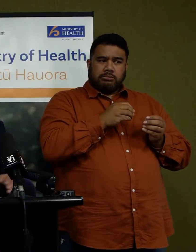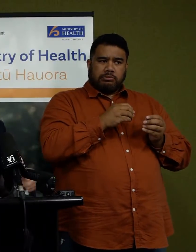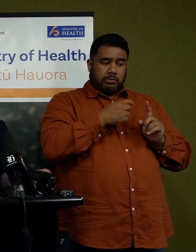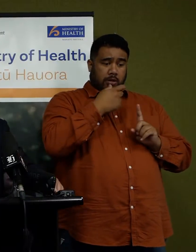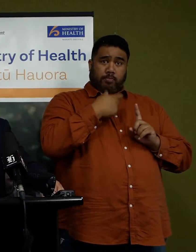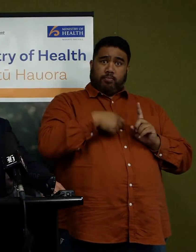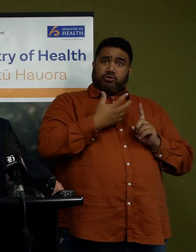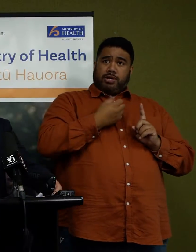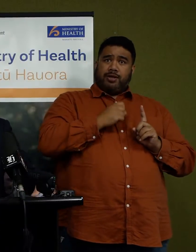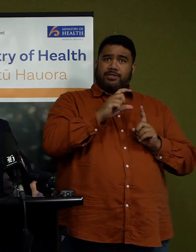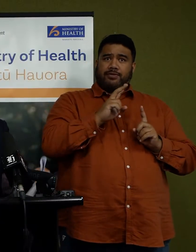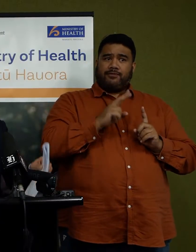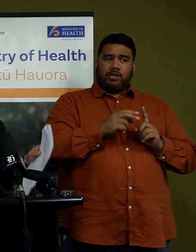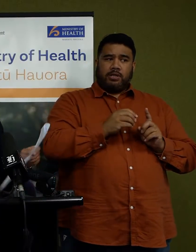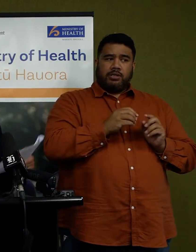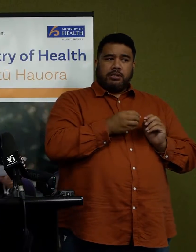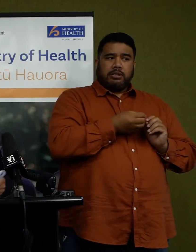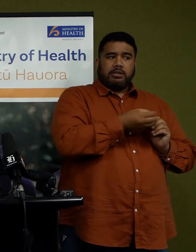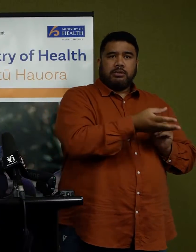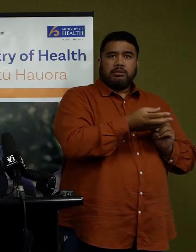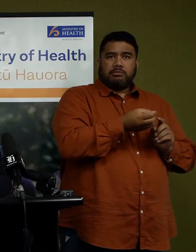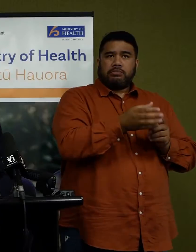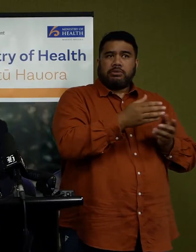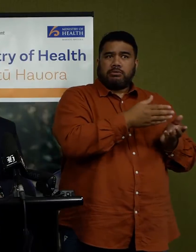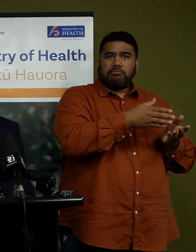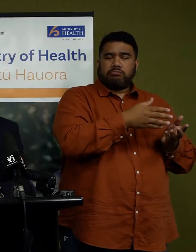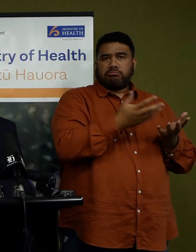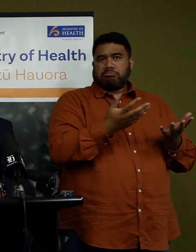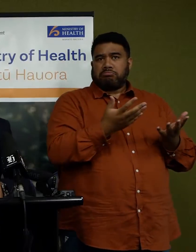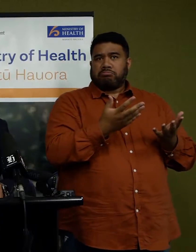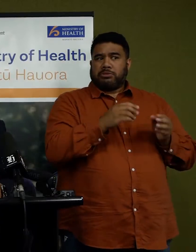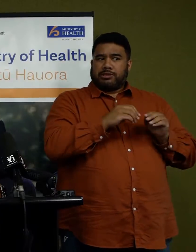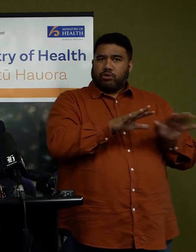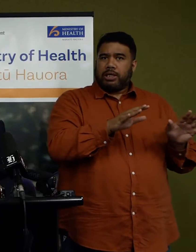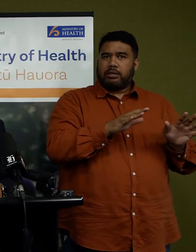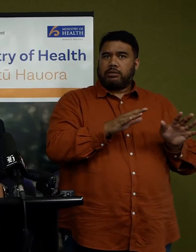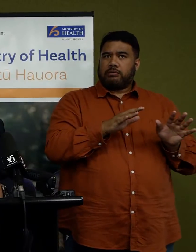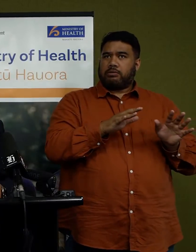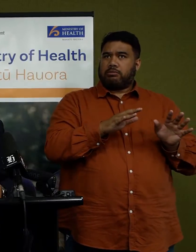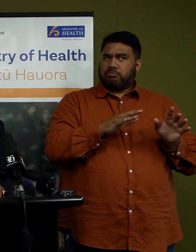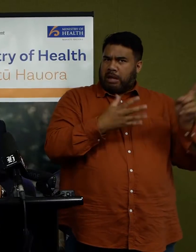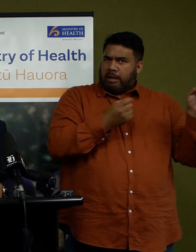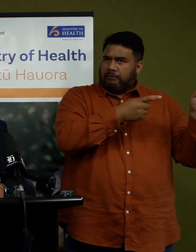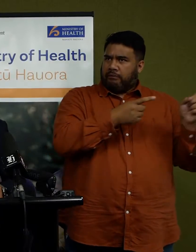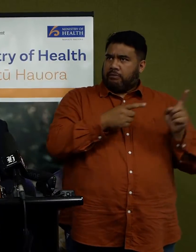And in fact, interestingly, some of you may have seen the report that WHO did on the Joint Mission,